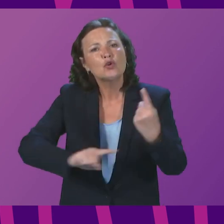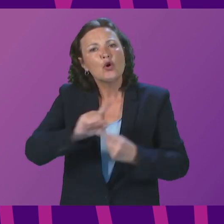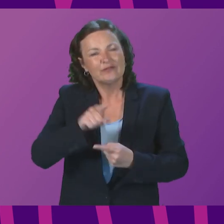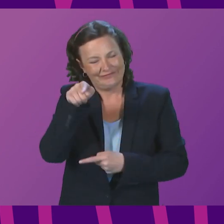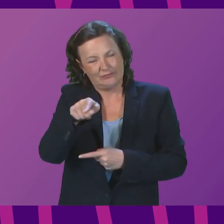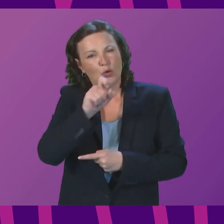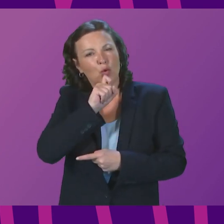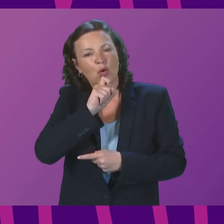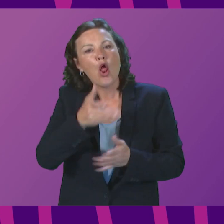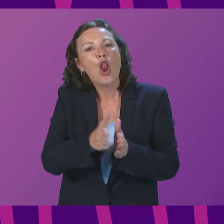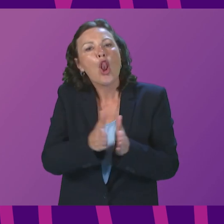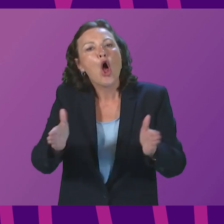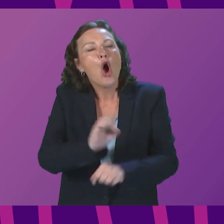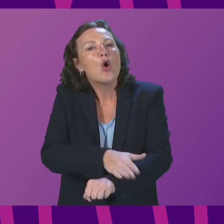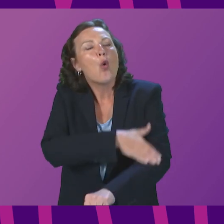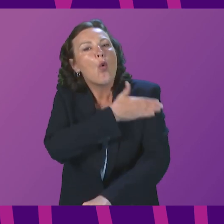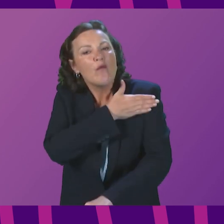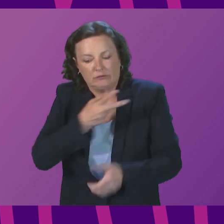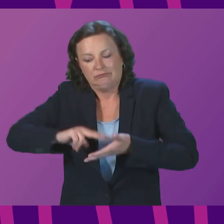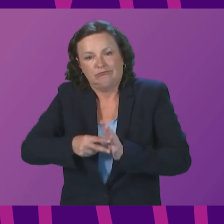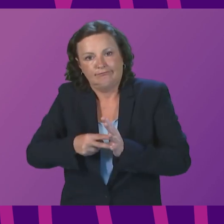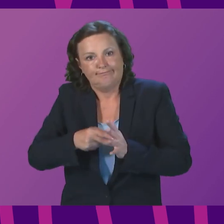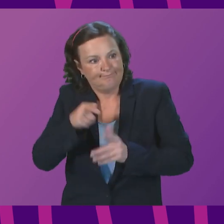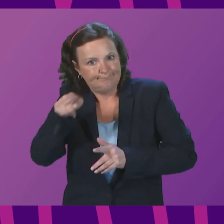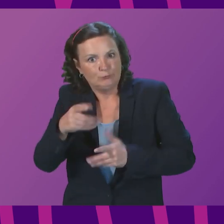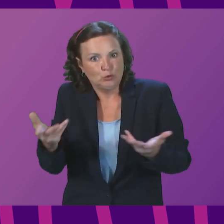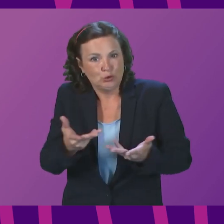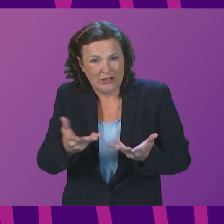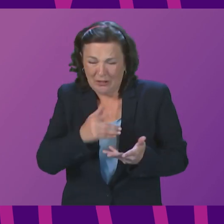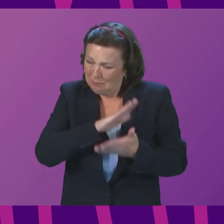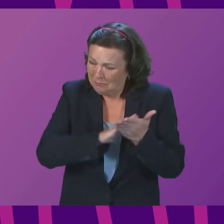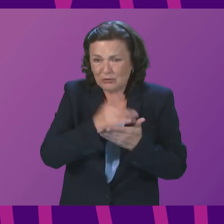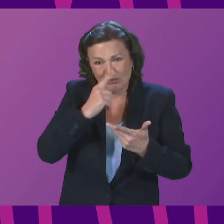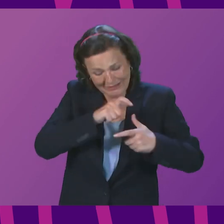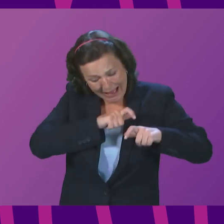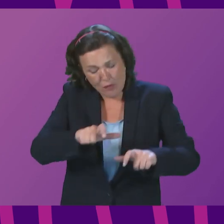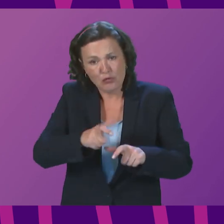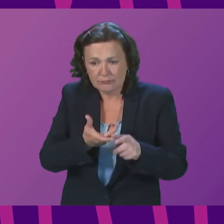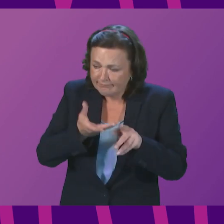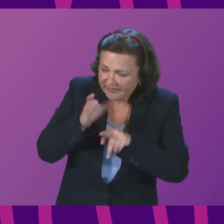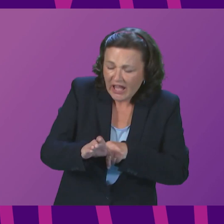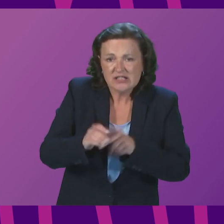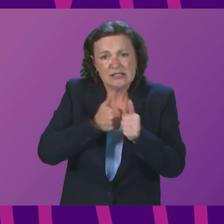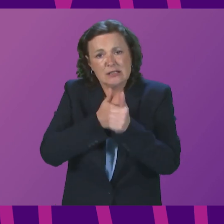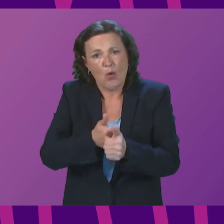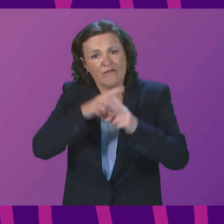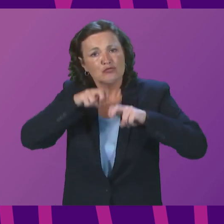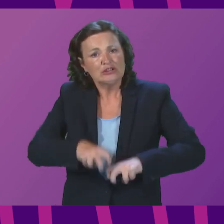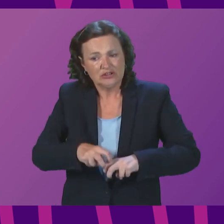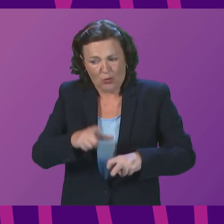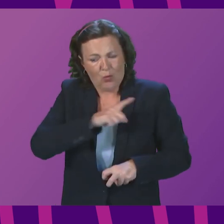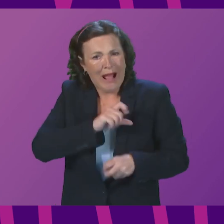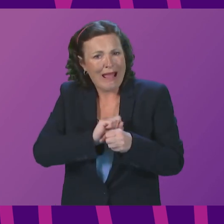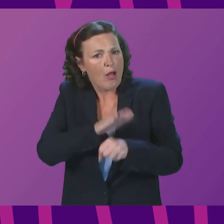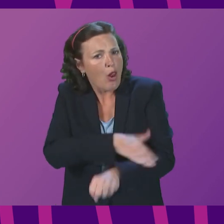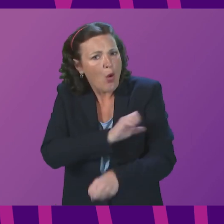urgent action will she take to improve services for and research into the condition?